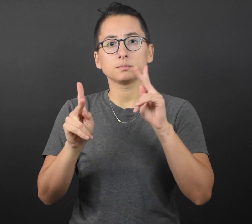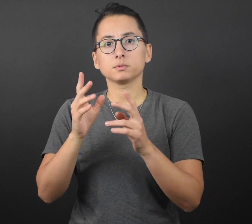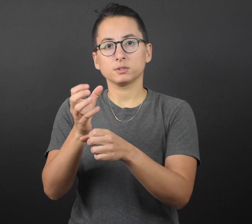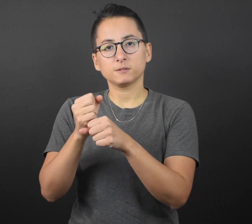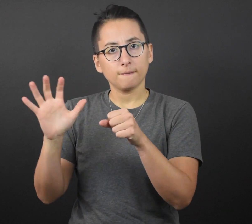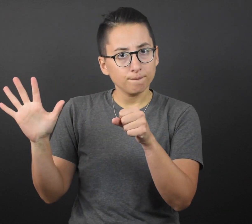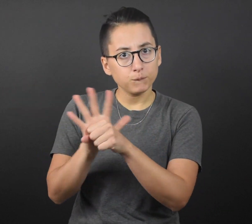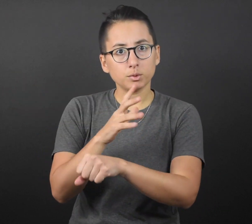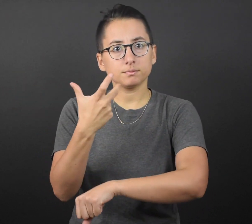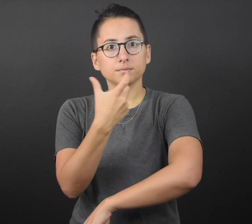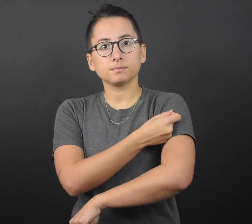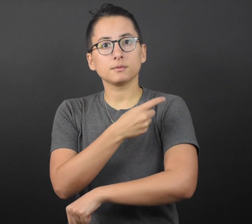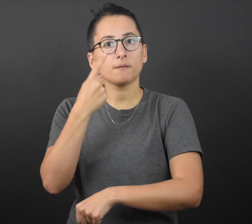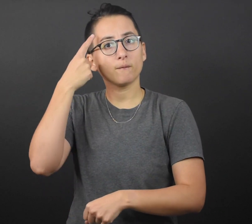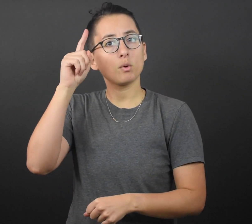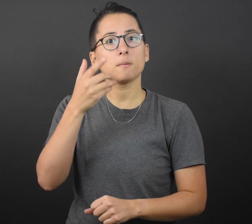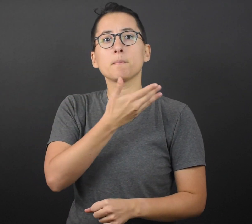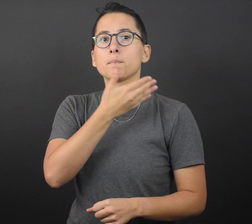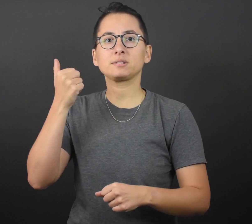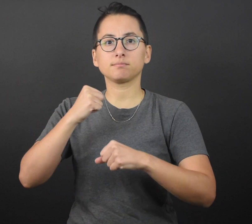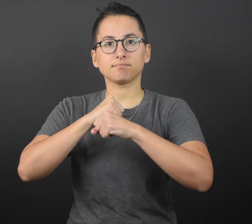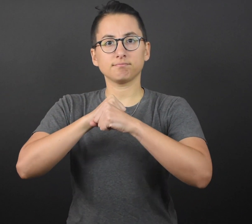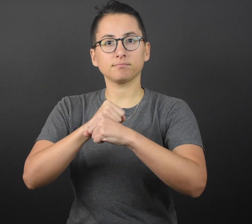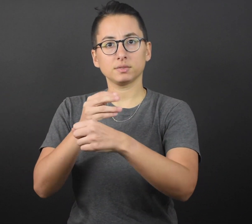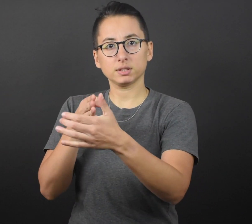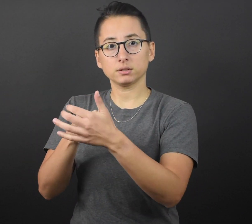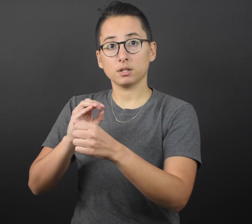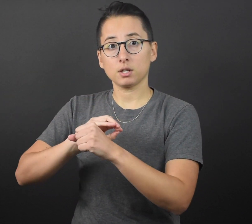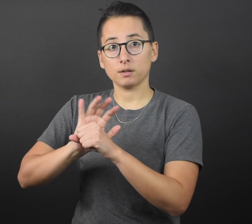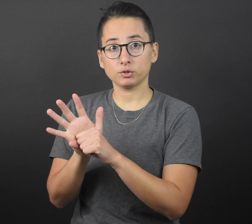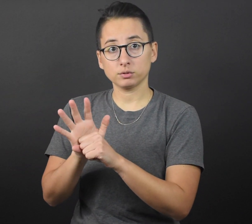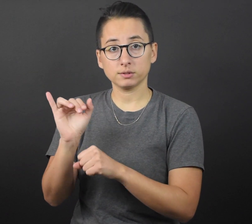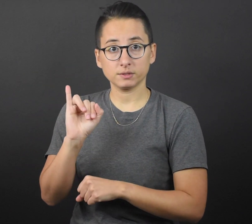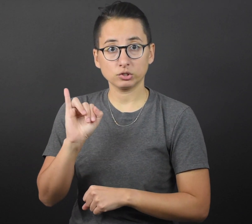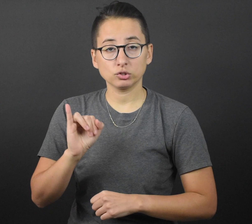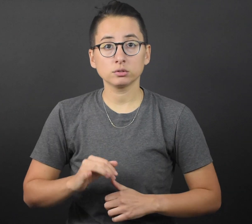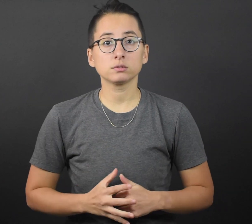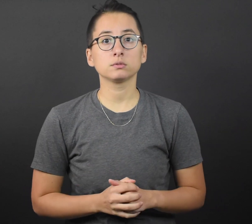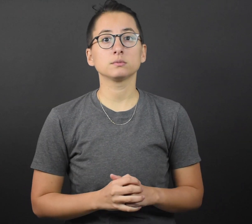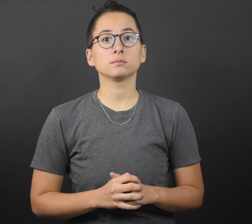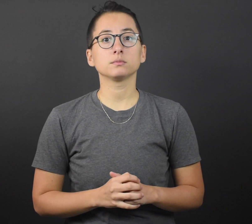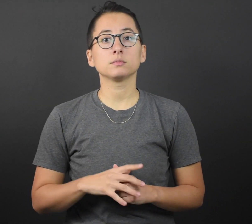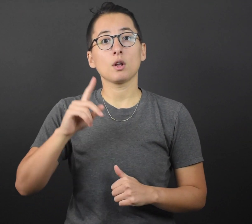Minnesotans to get fully vaccinated for the best protection against COVID-19 infection.